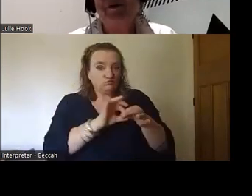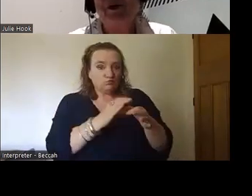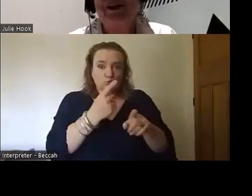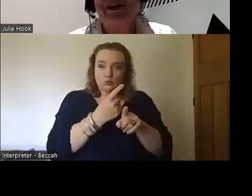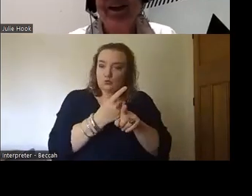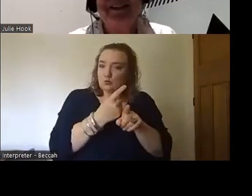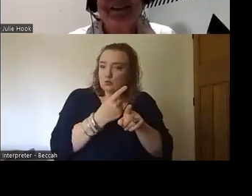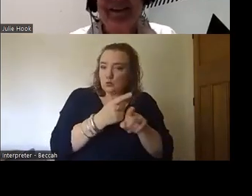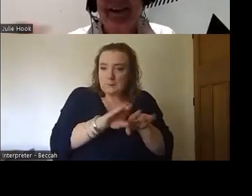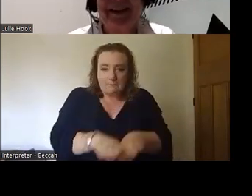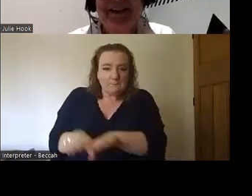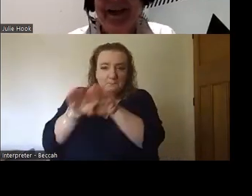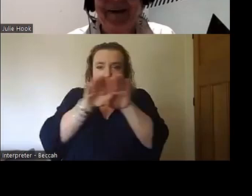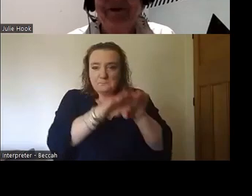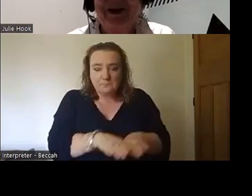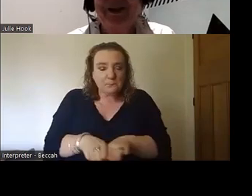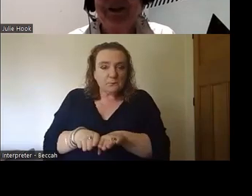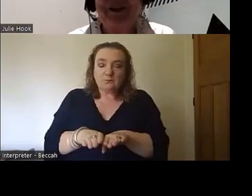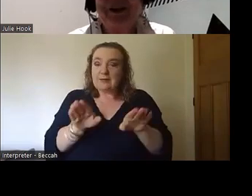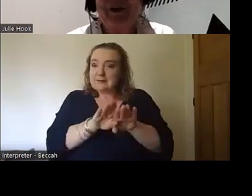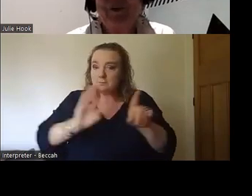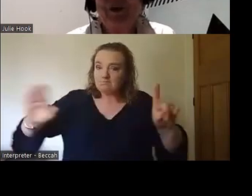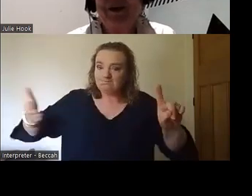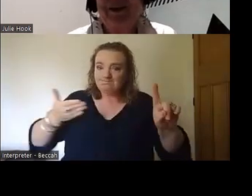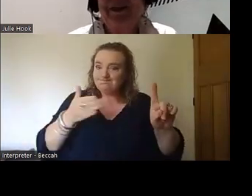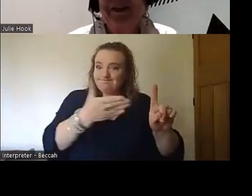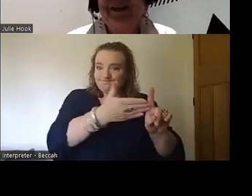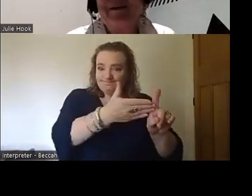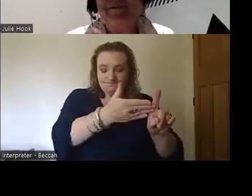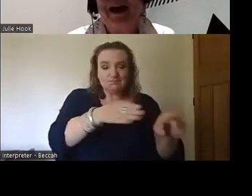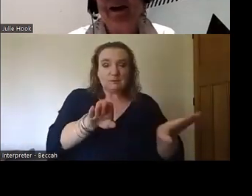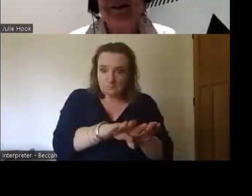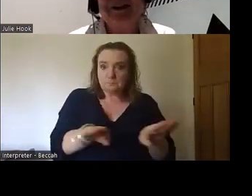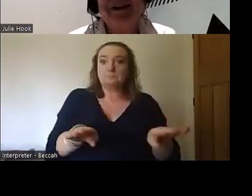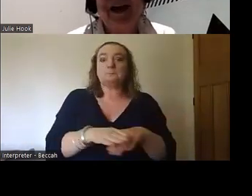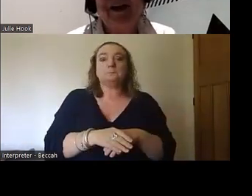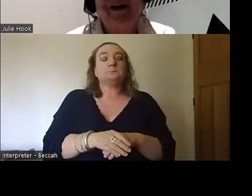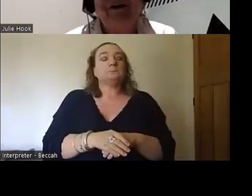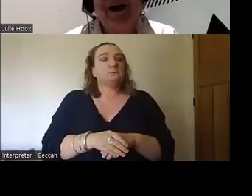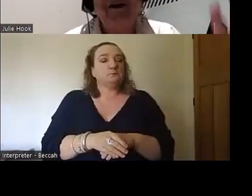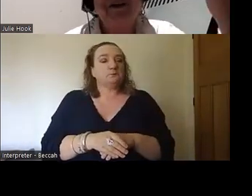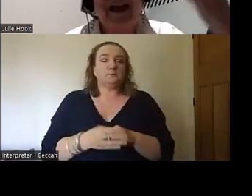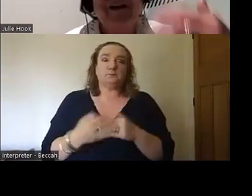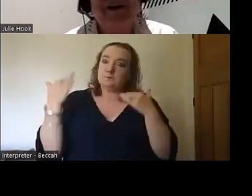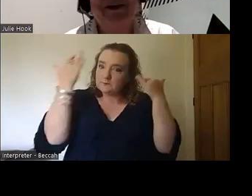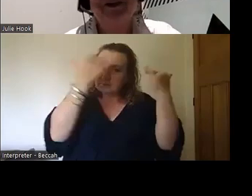We're working in that same direction, we're thinking about how our language,